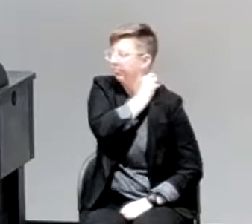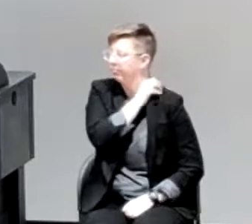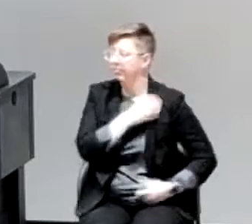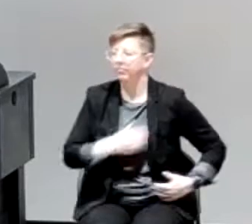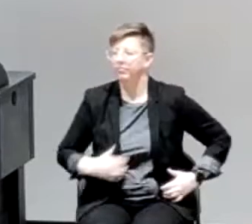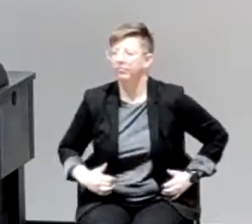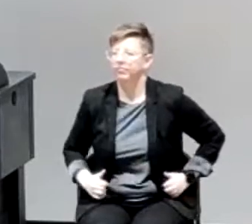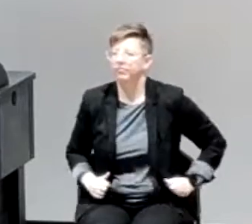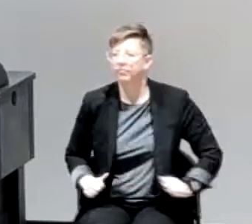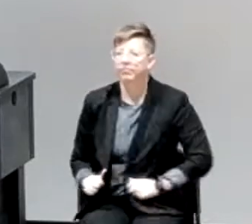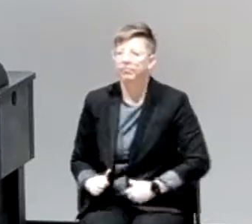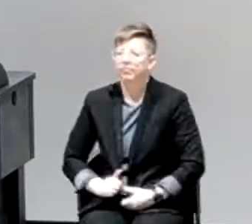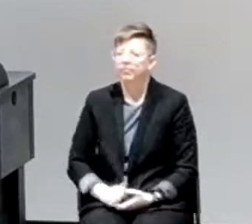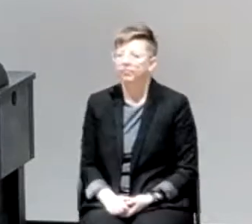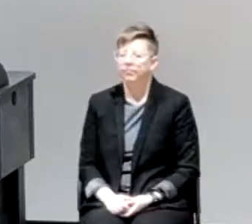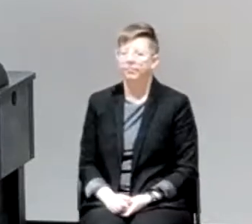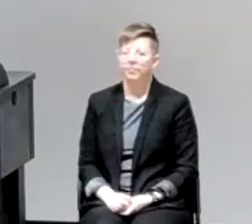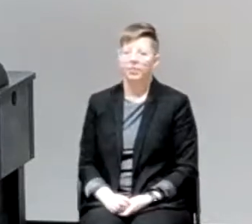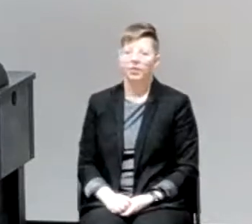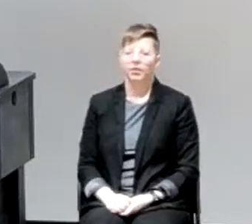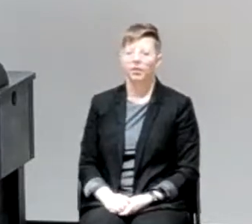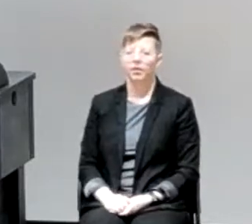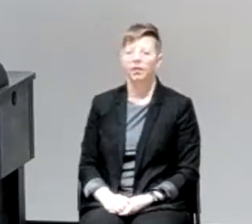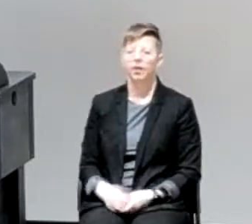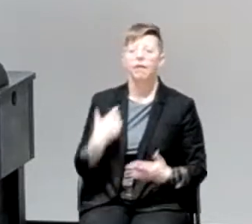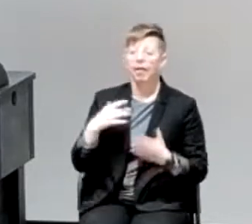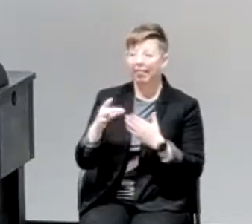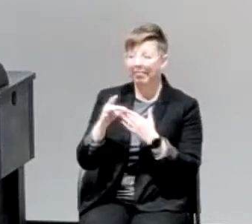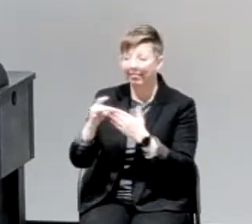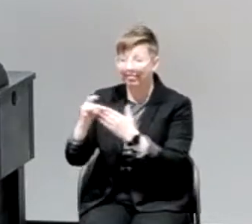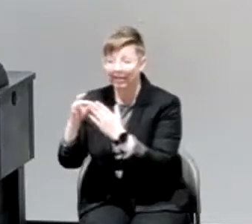Who said that? Go Nick. Go Nick.